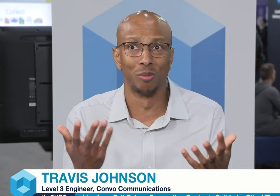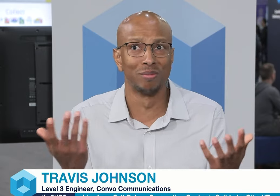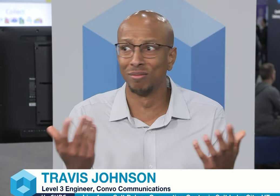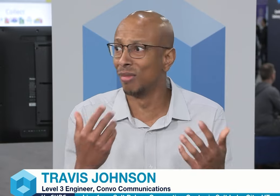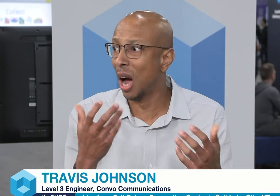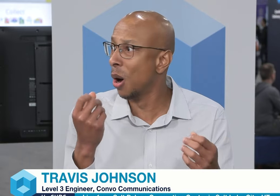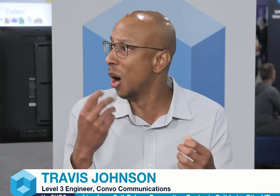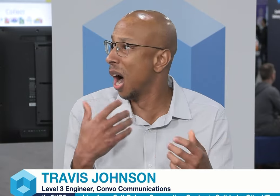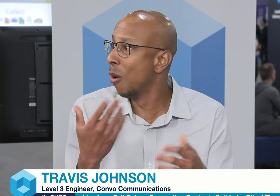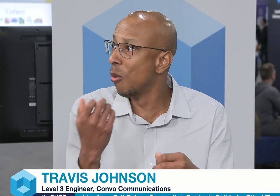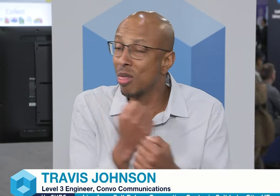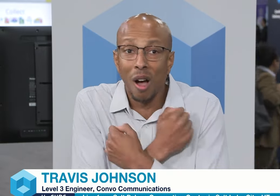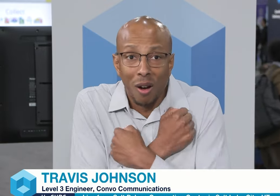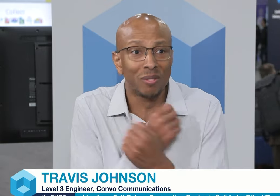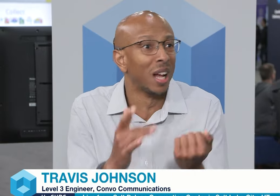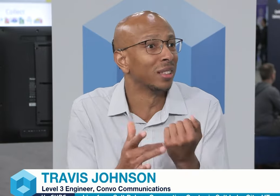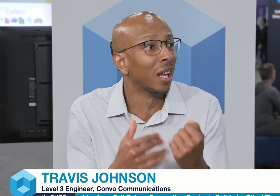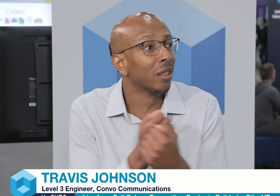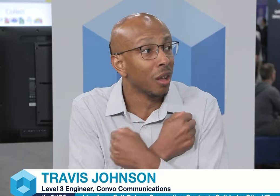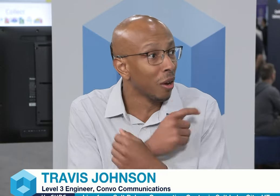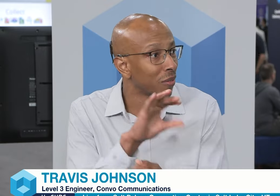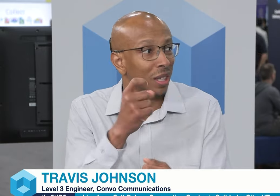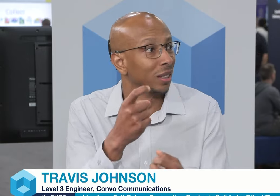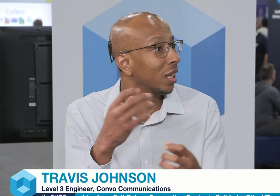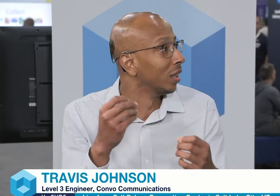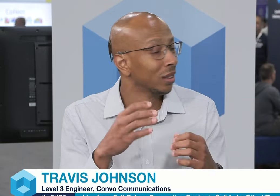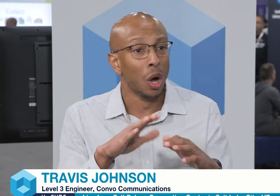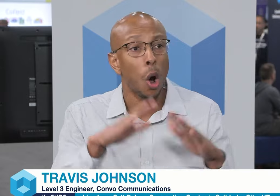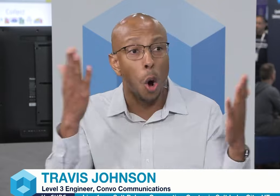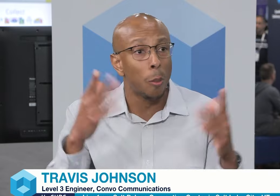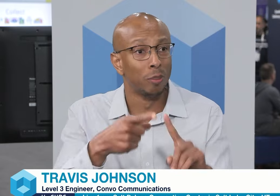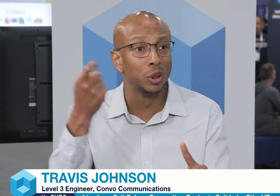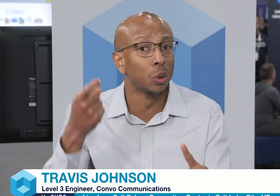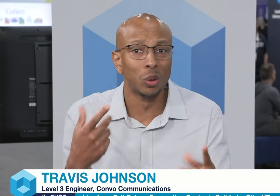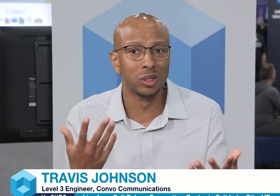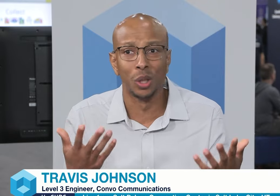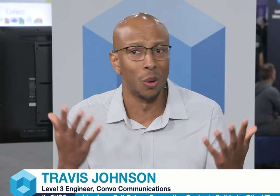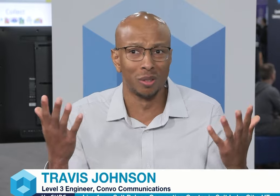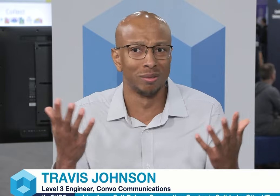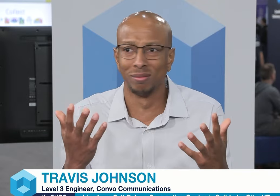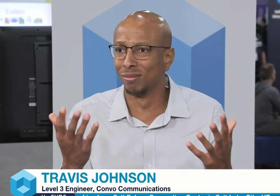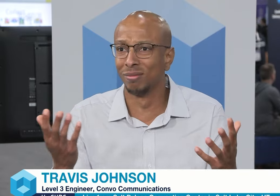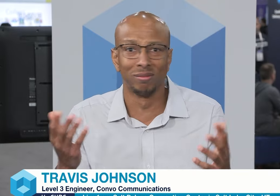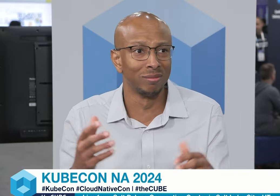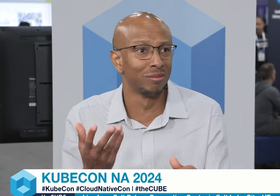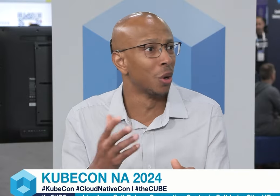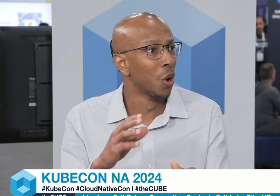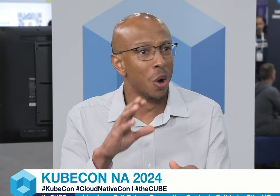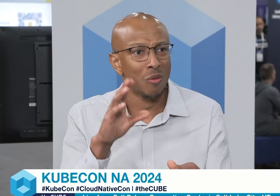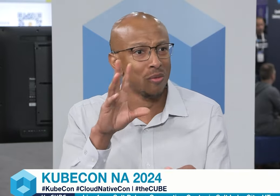But for me, coming to KubeCon, I love technology, I love Linux, I love open source